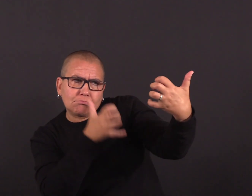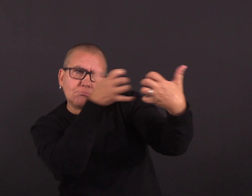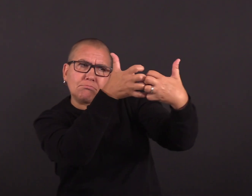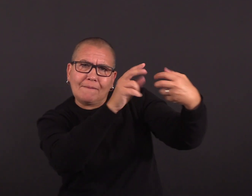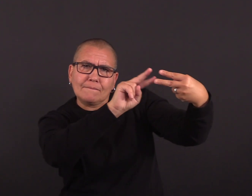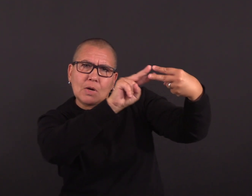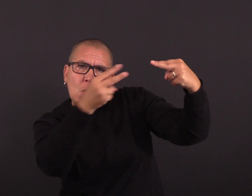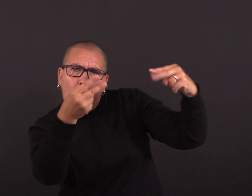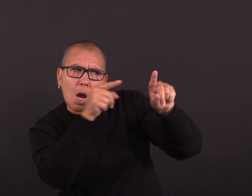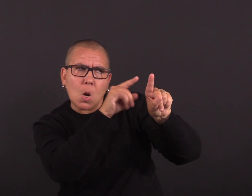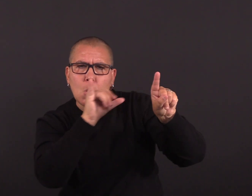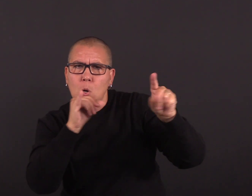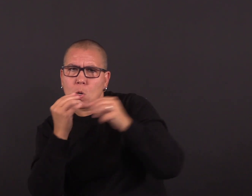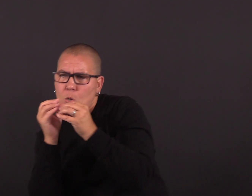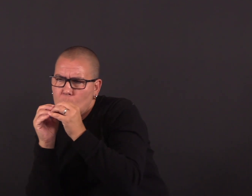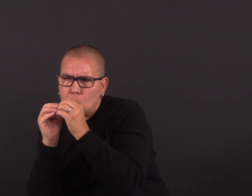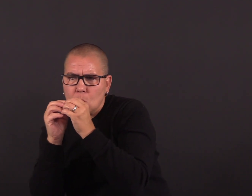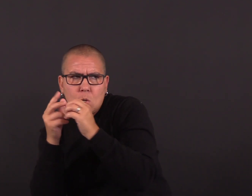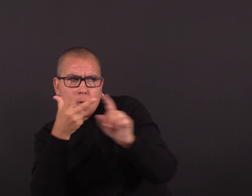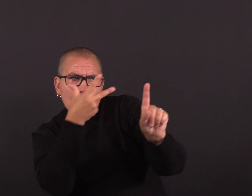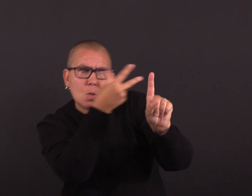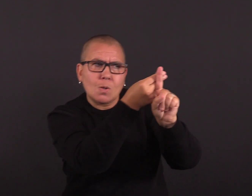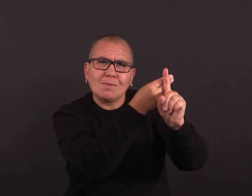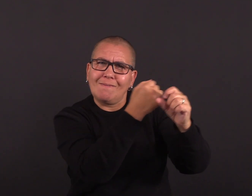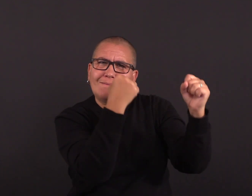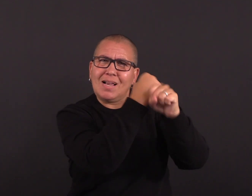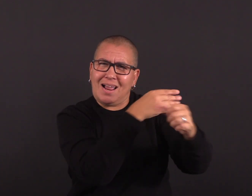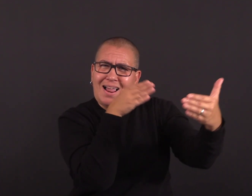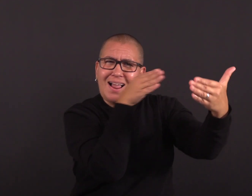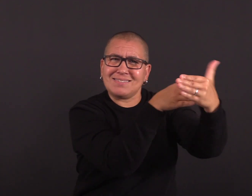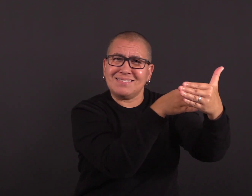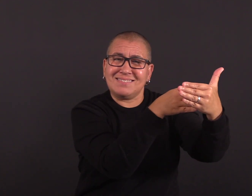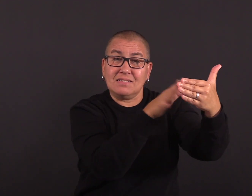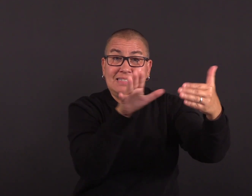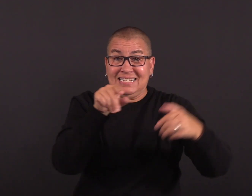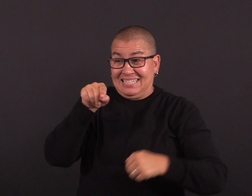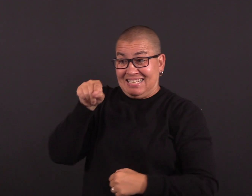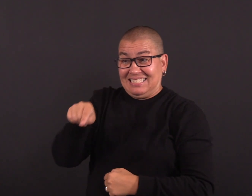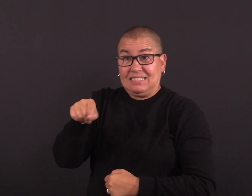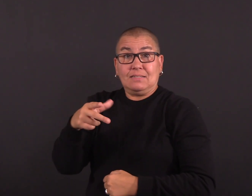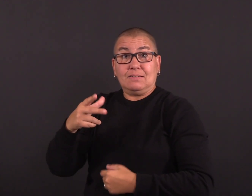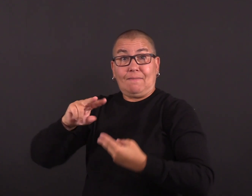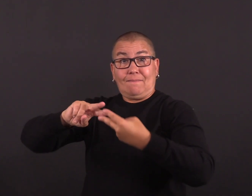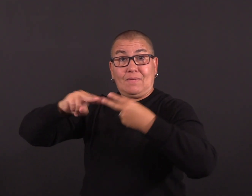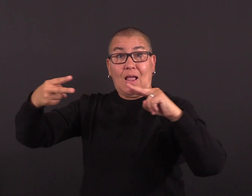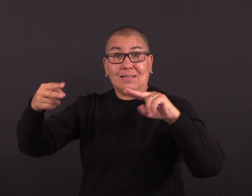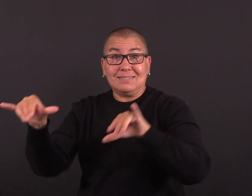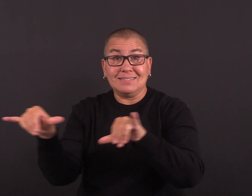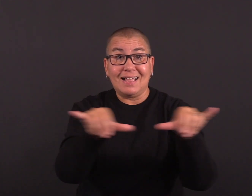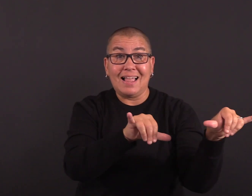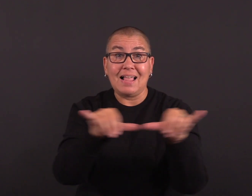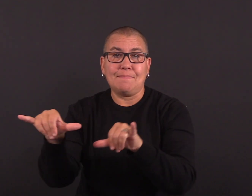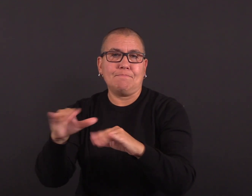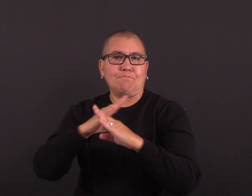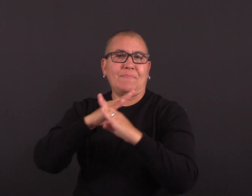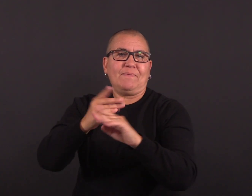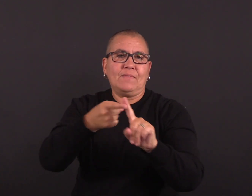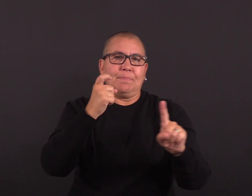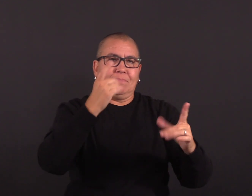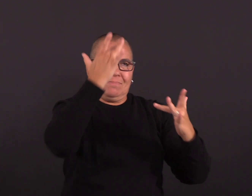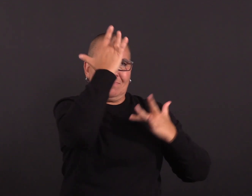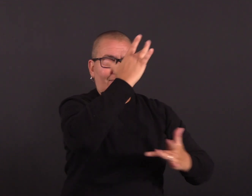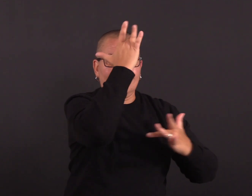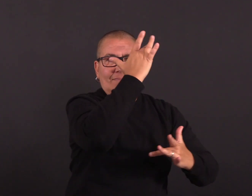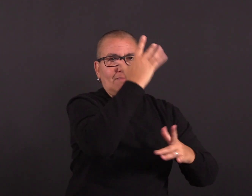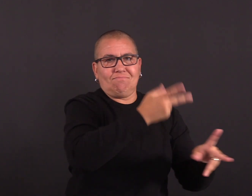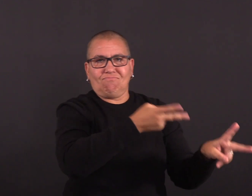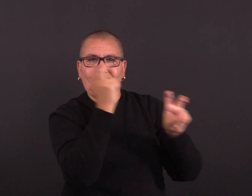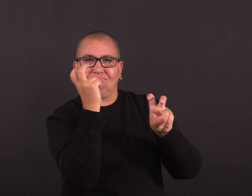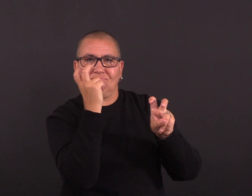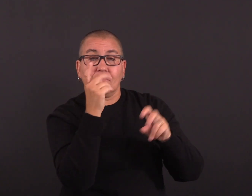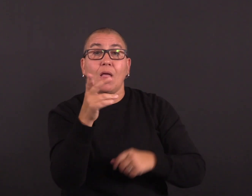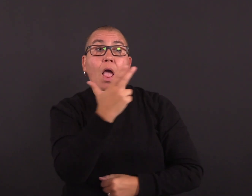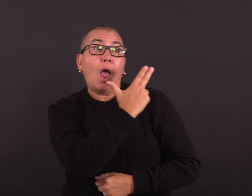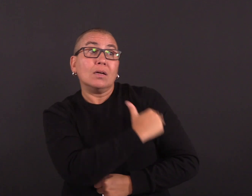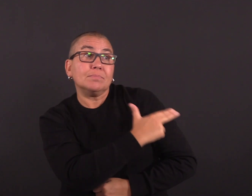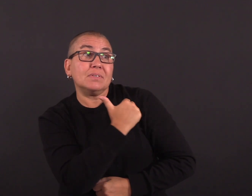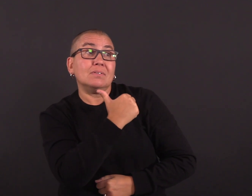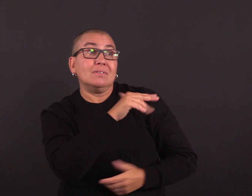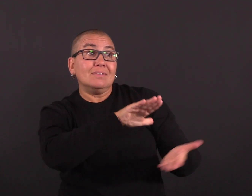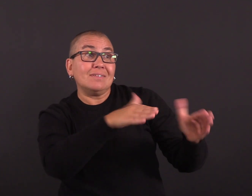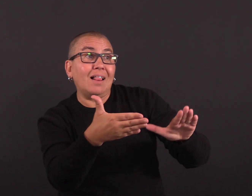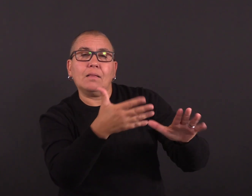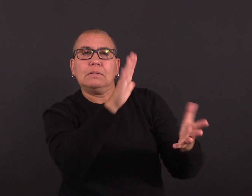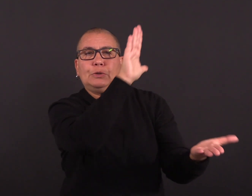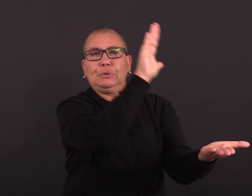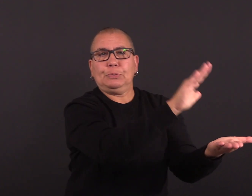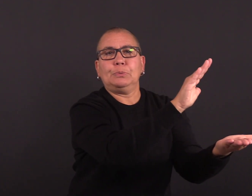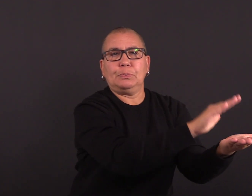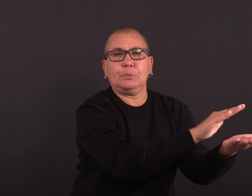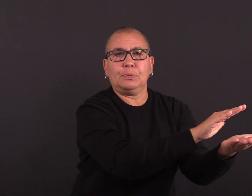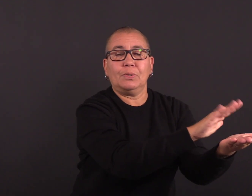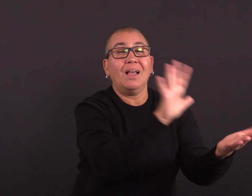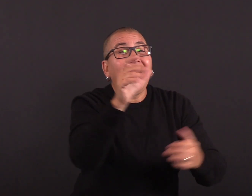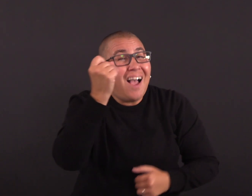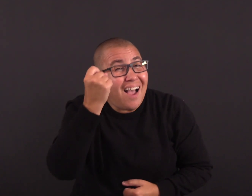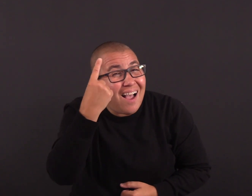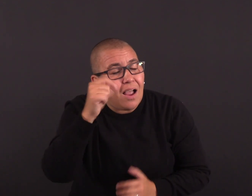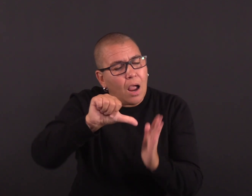not against infection itself or mild illness. While the urgency might be lower for children